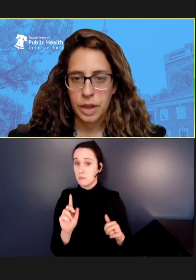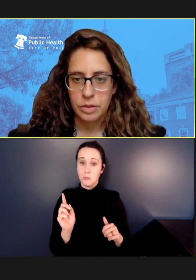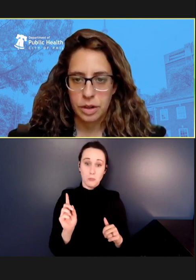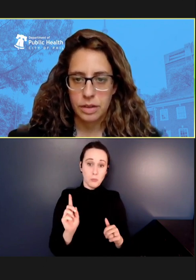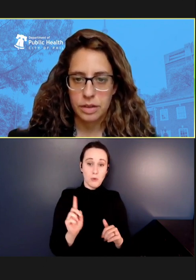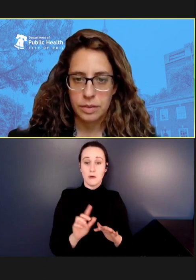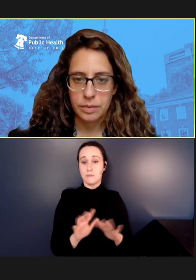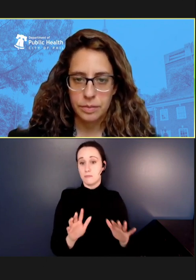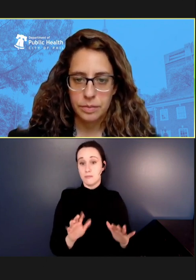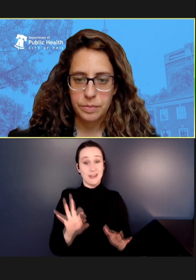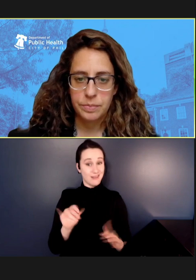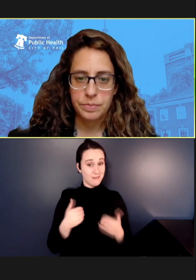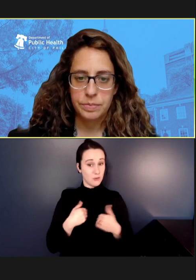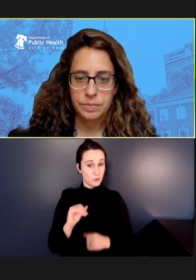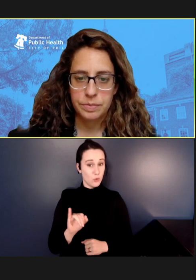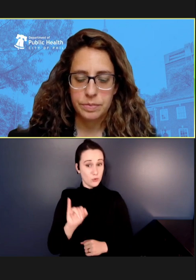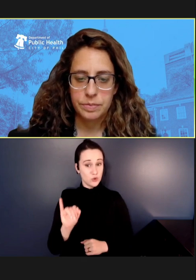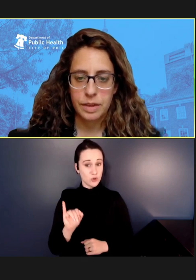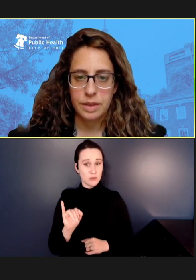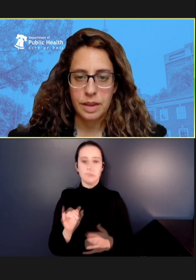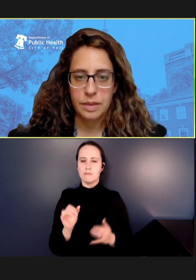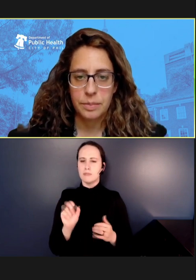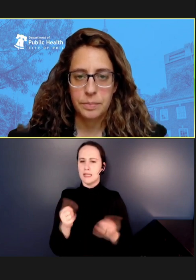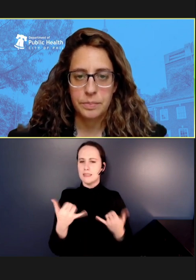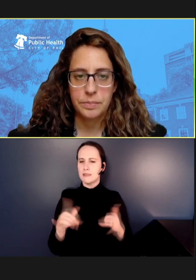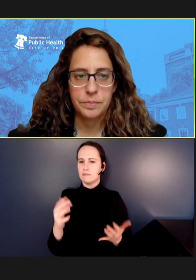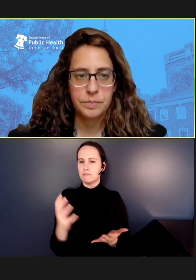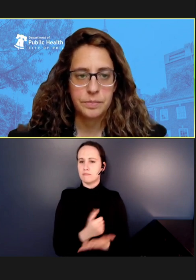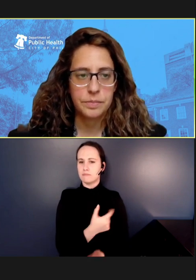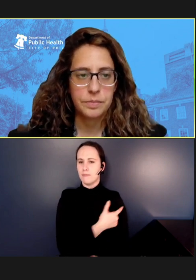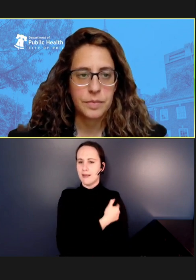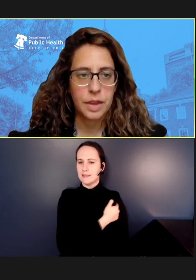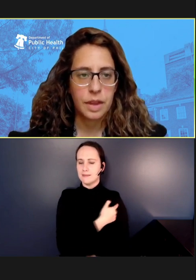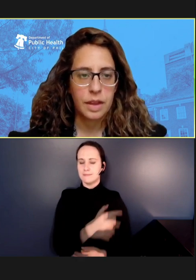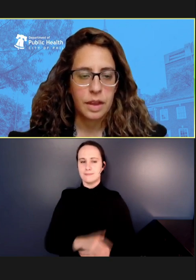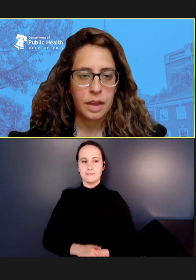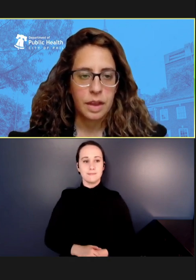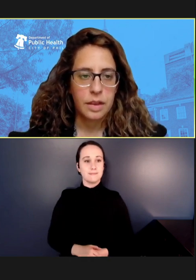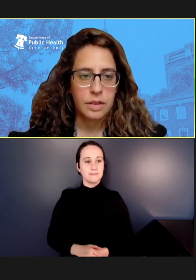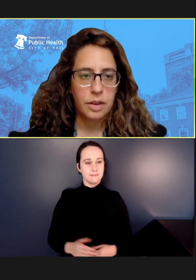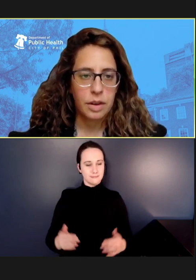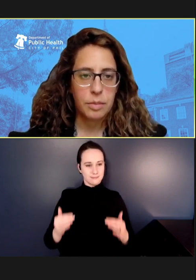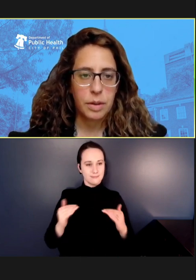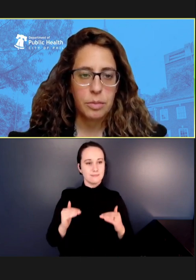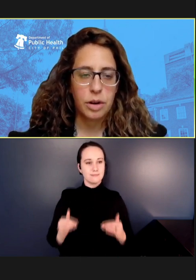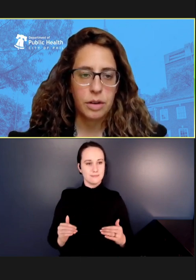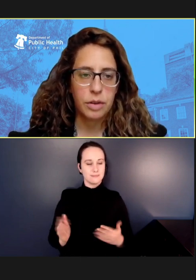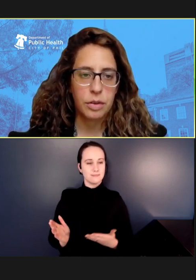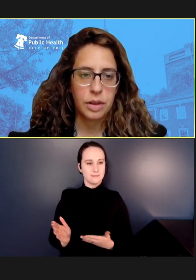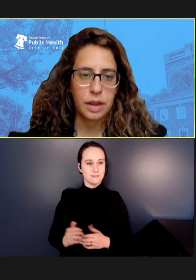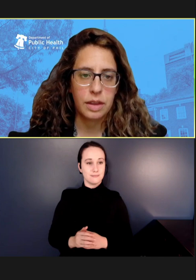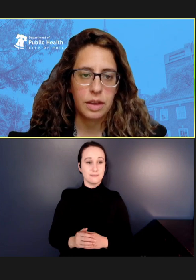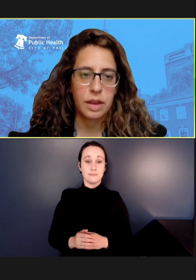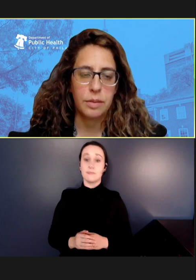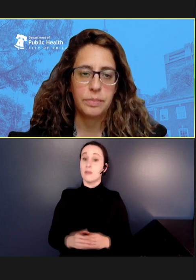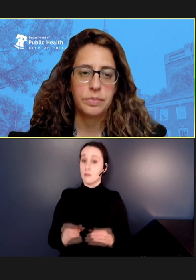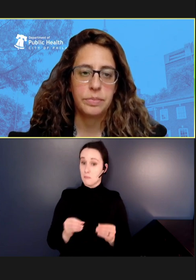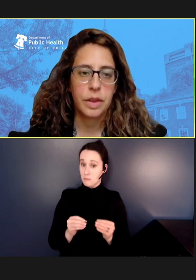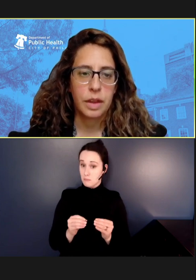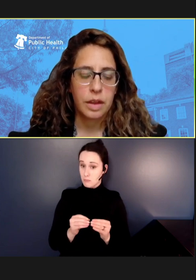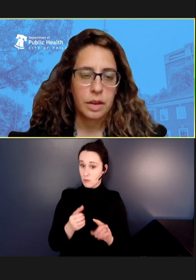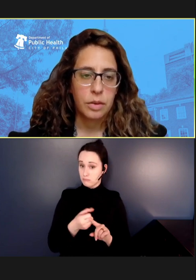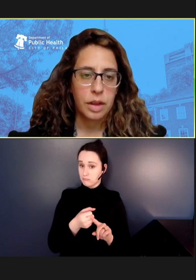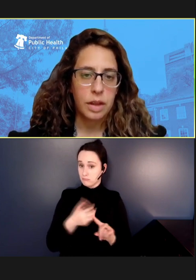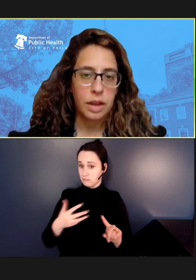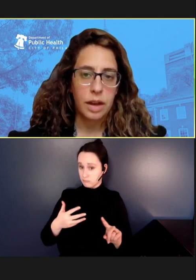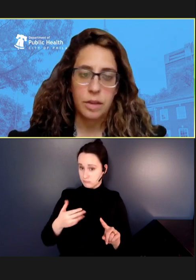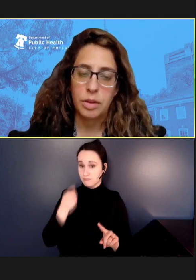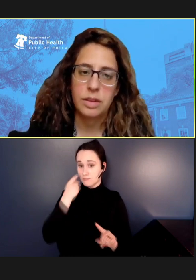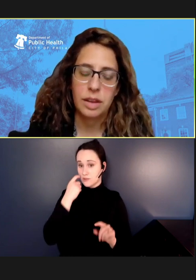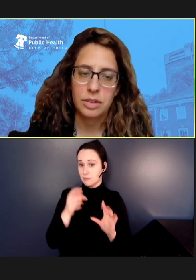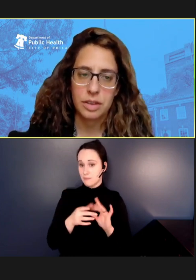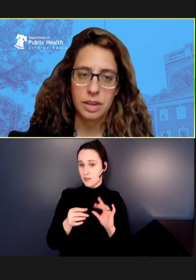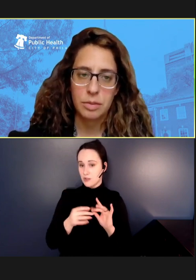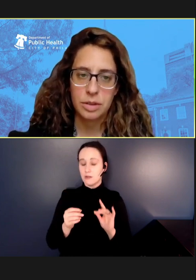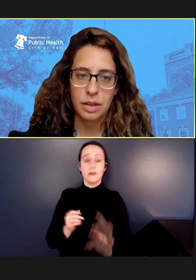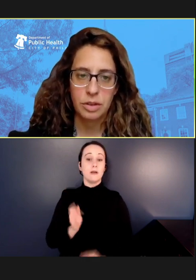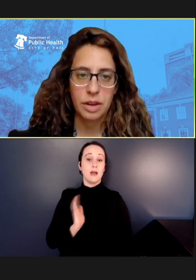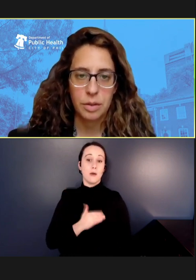insurance. Next slide. So, a bit more of what we did, we -- our immunization team sent recall